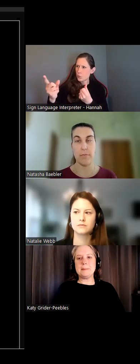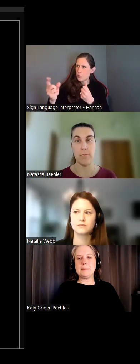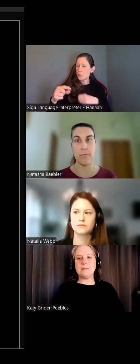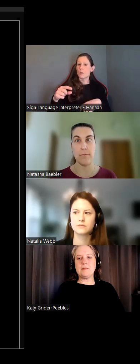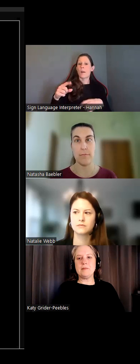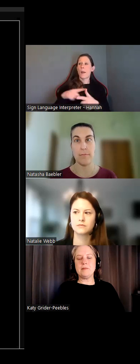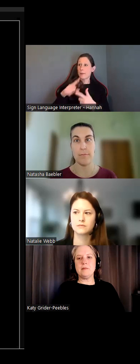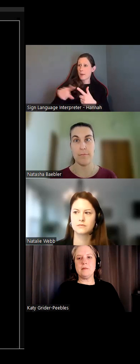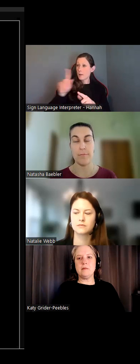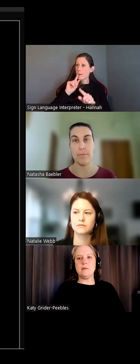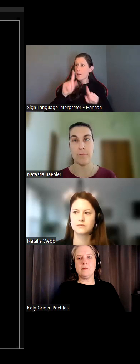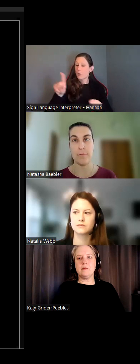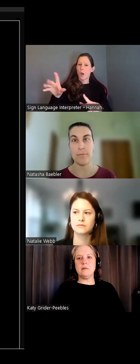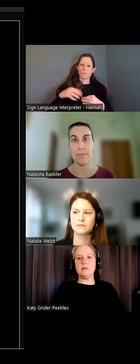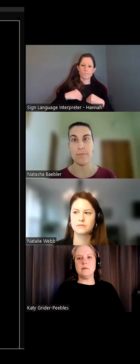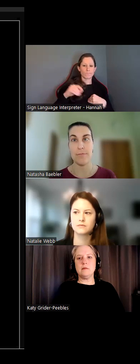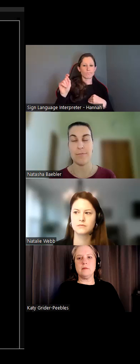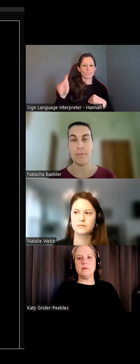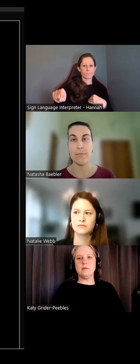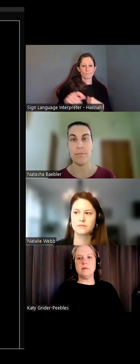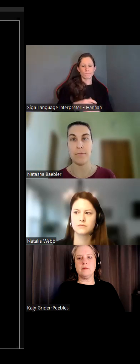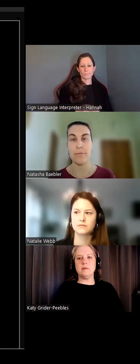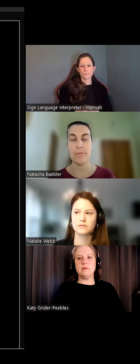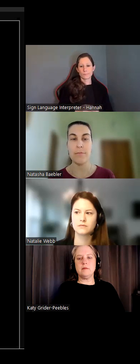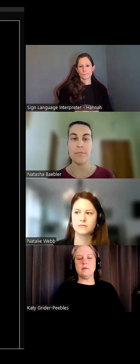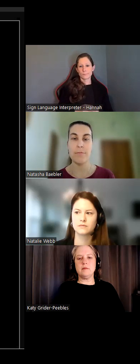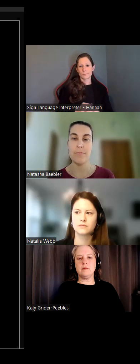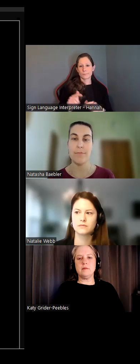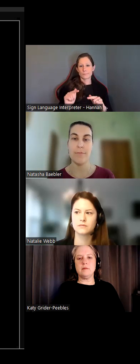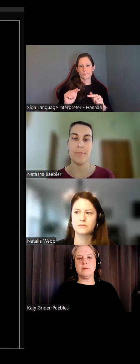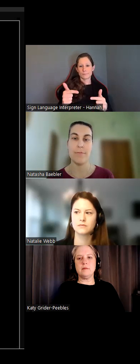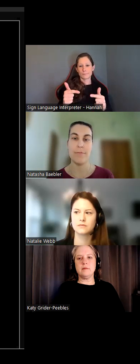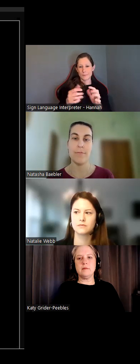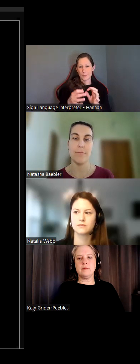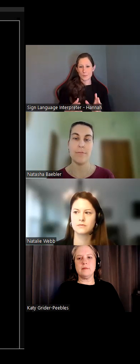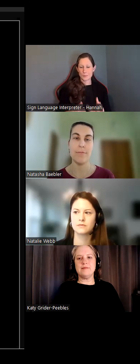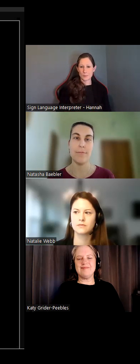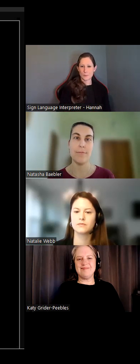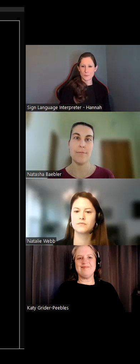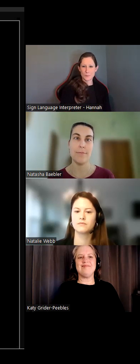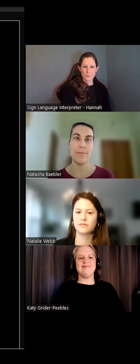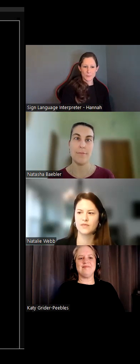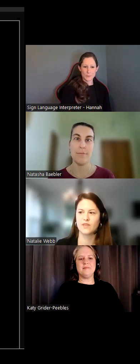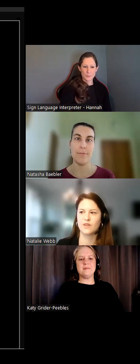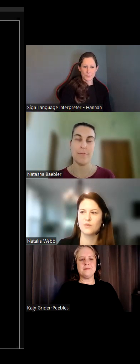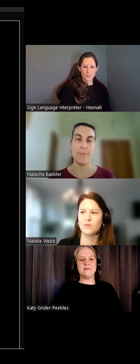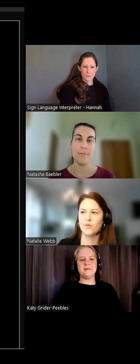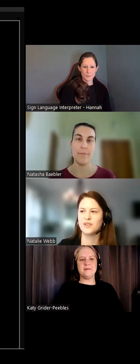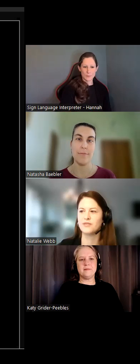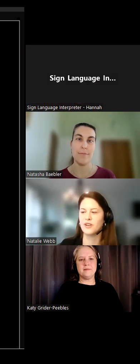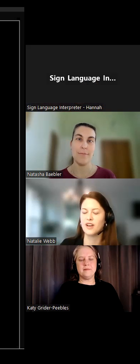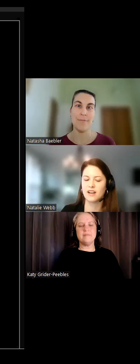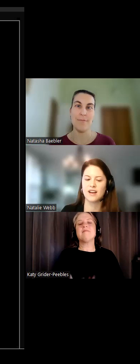Natalie: Wonderful.